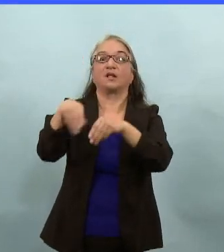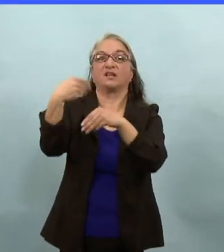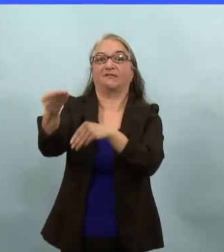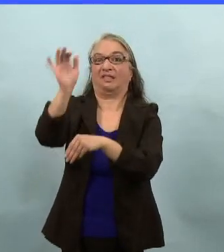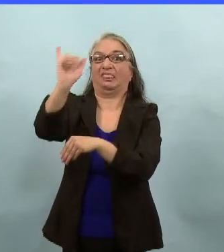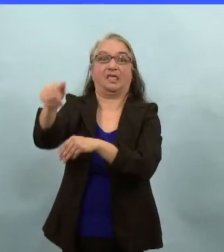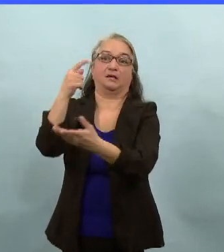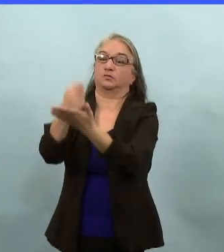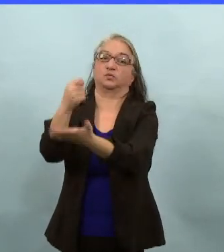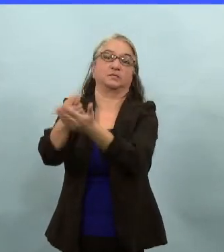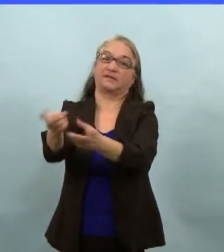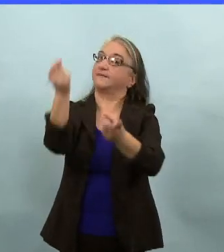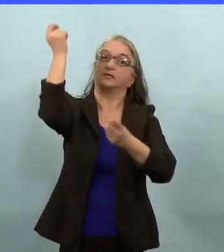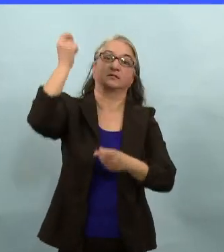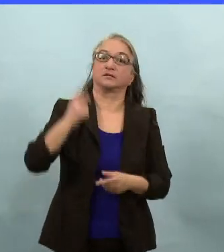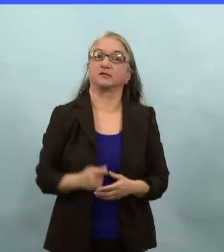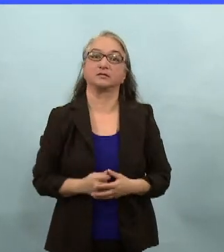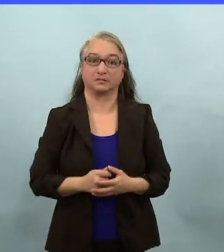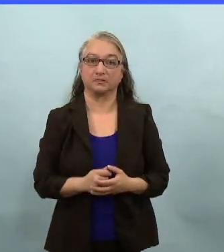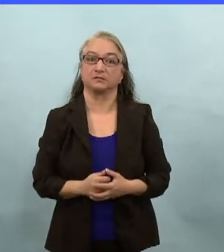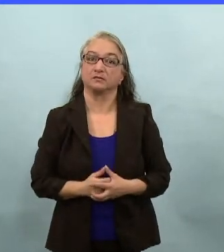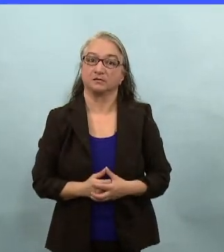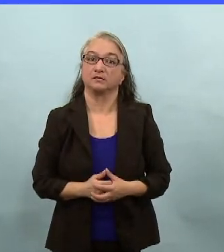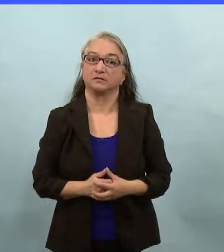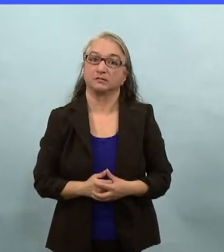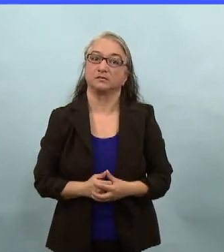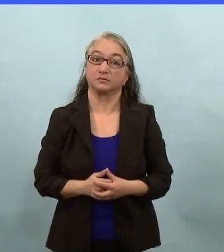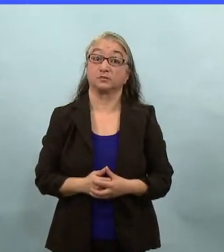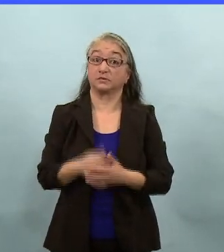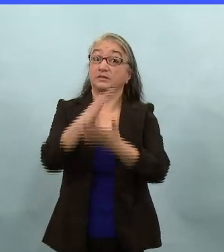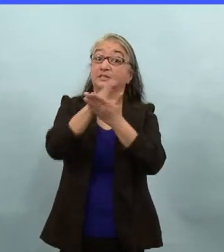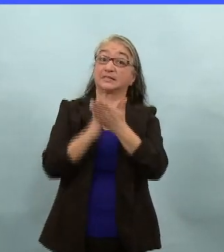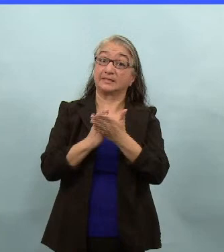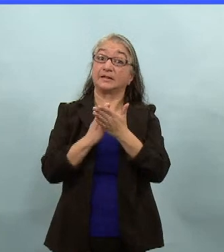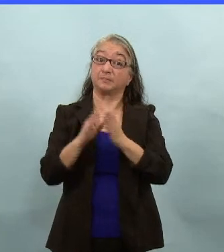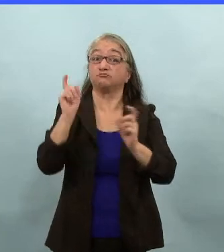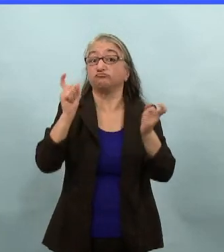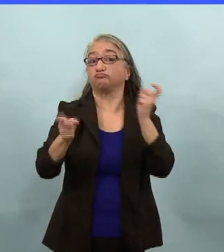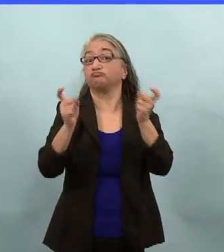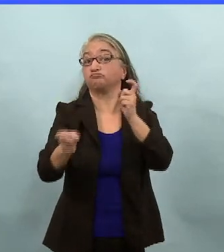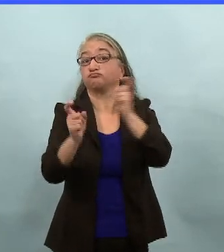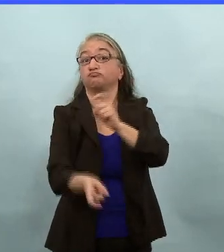changes as well and we're asking people again to get vaccinated because you know with looking at